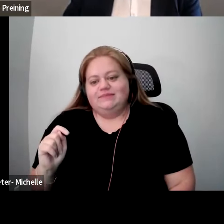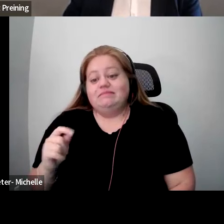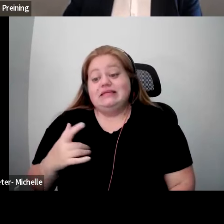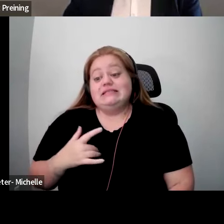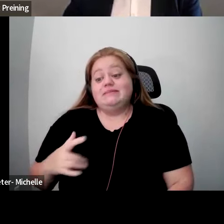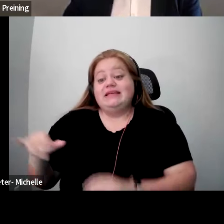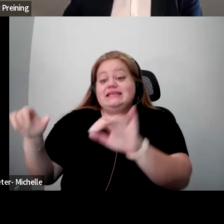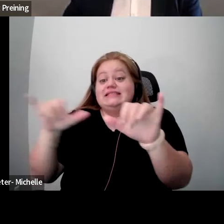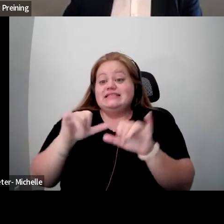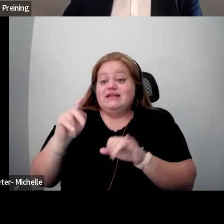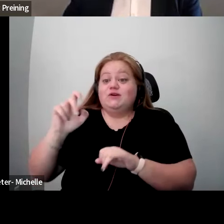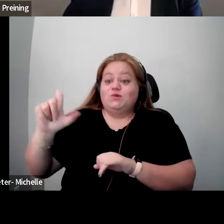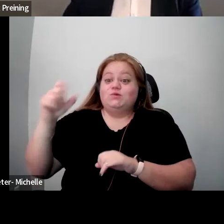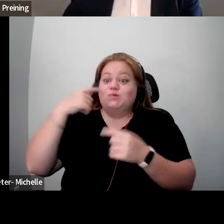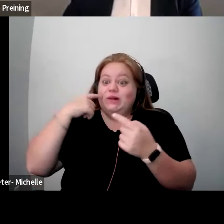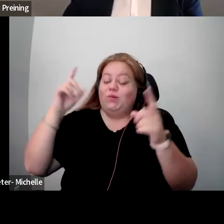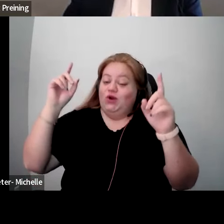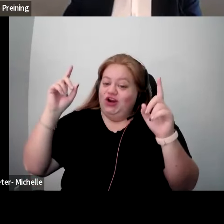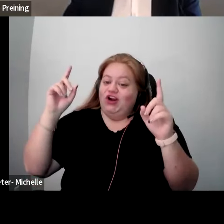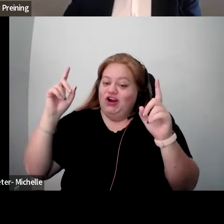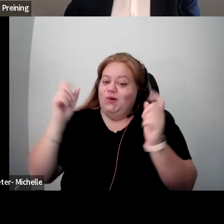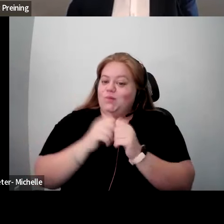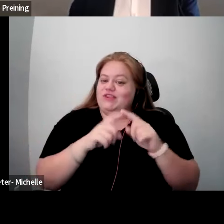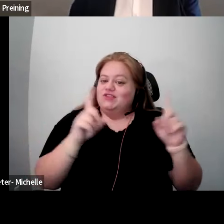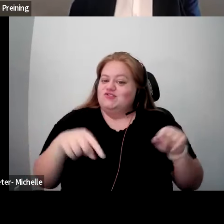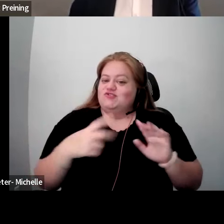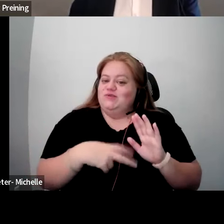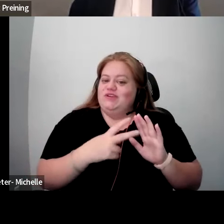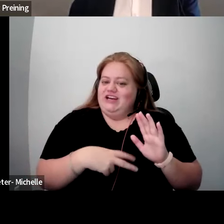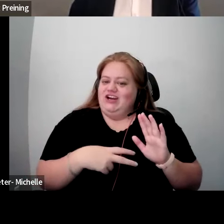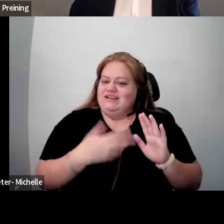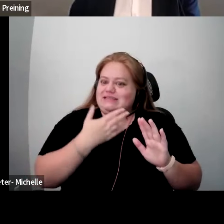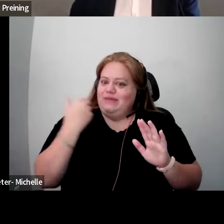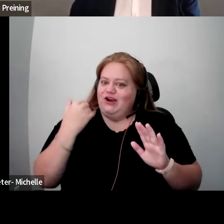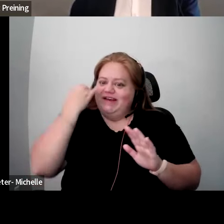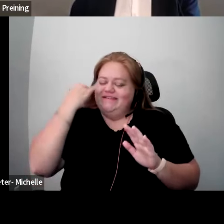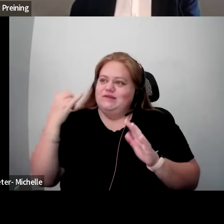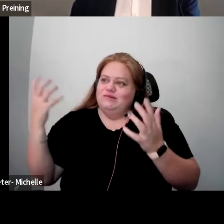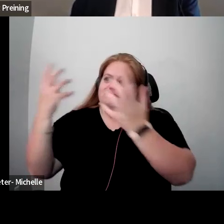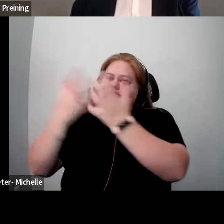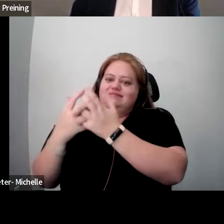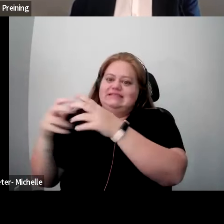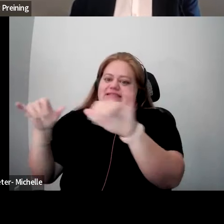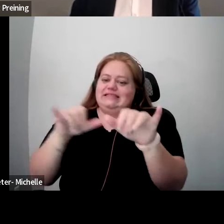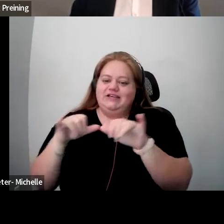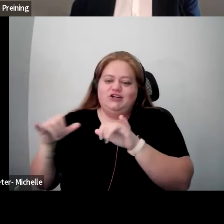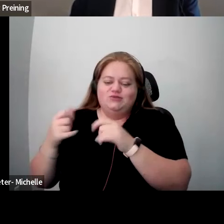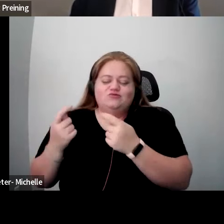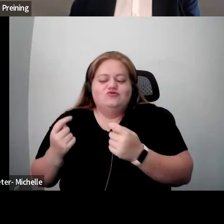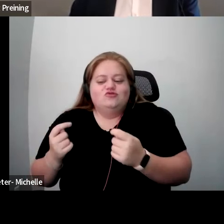going to work with screen reader are much higher. And, yeah, I guess try to abstain